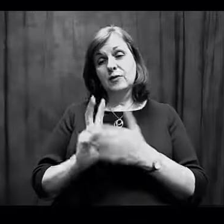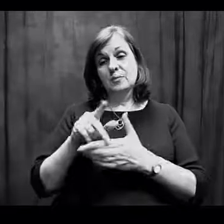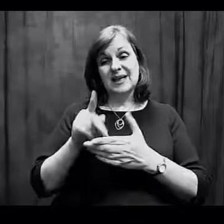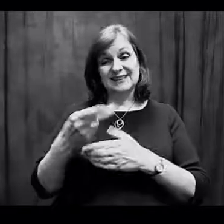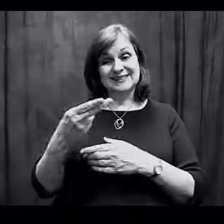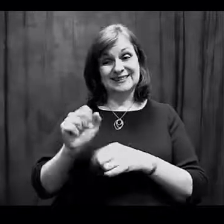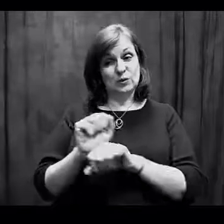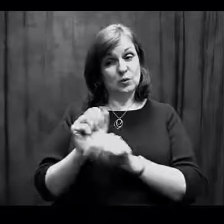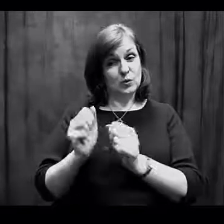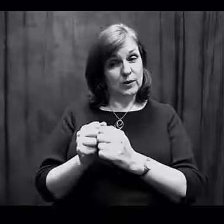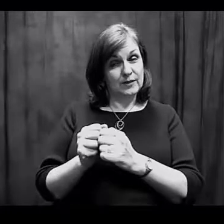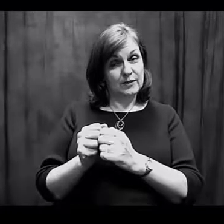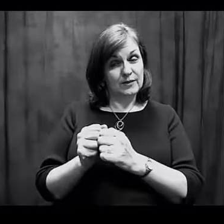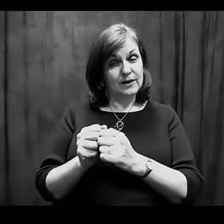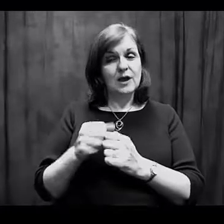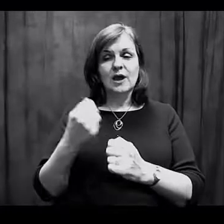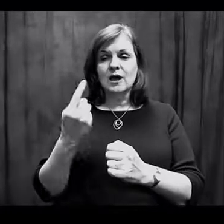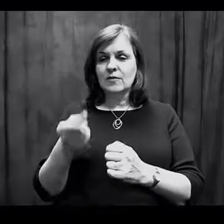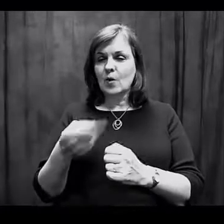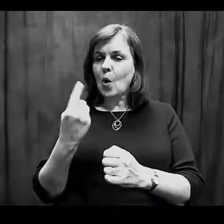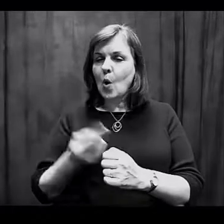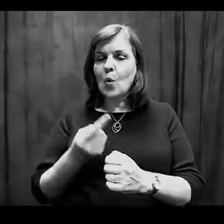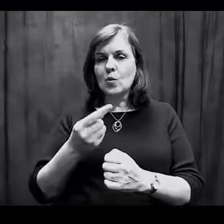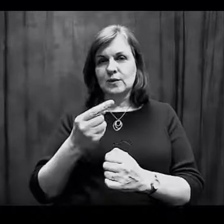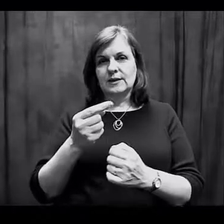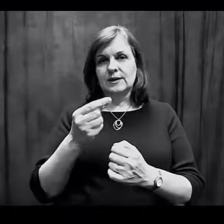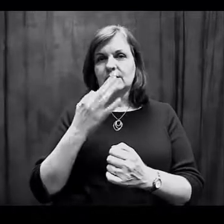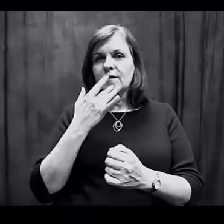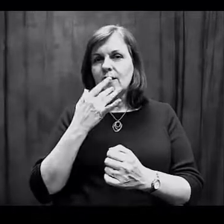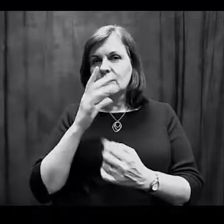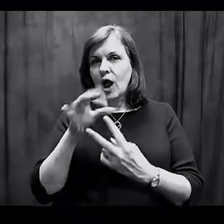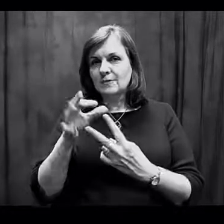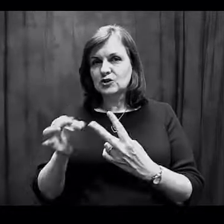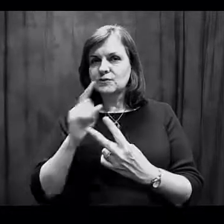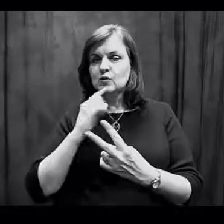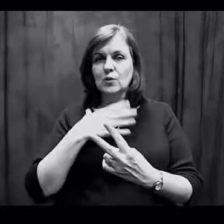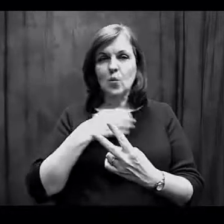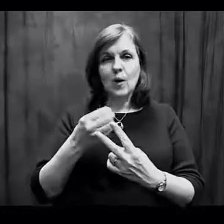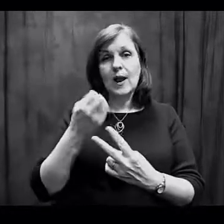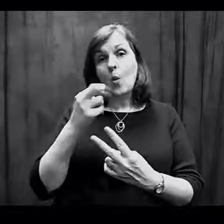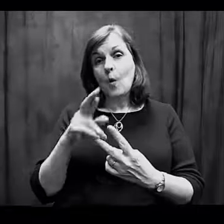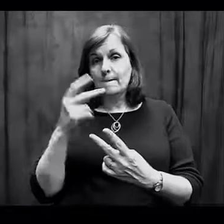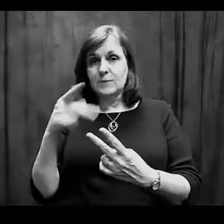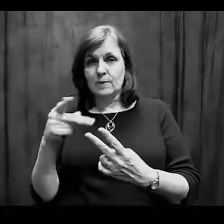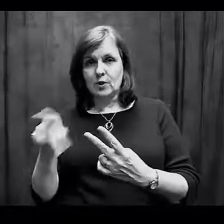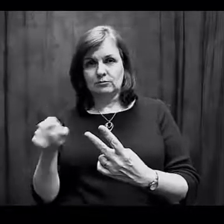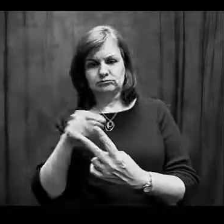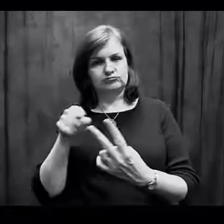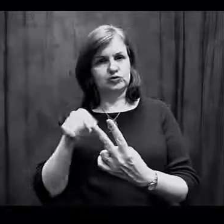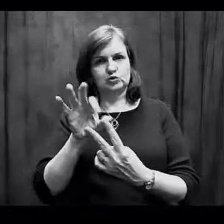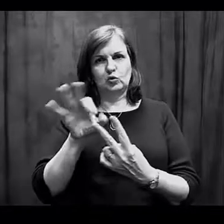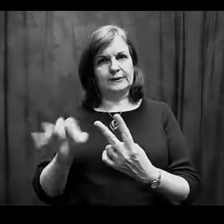when the peas that he was working -- those were the only flower color options white or purple